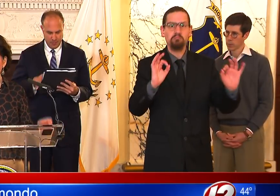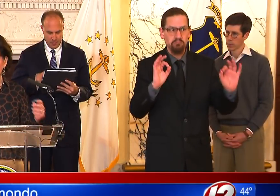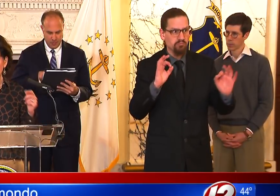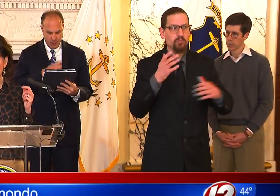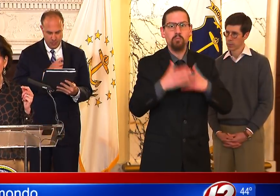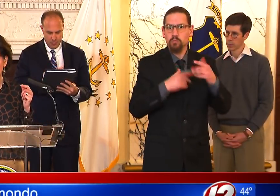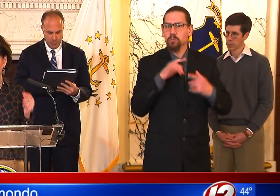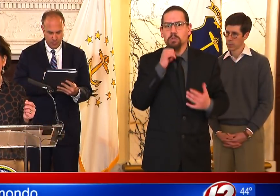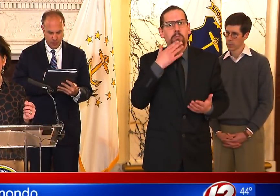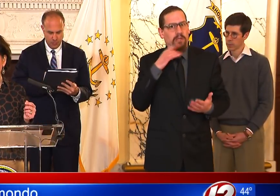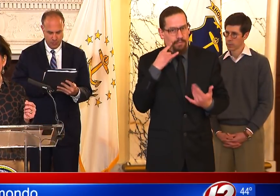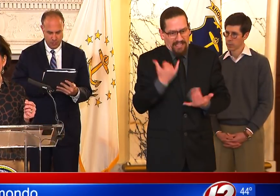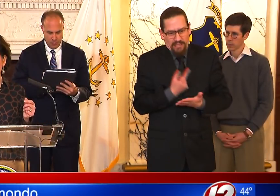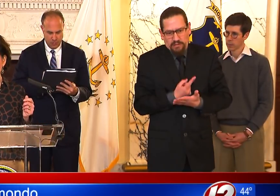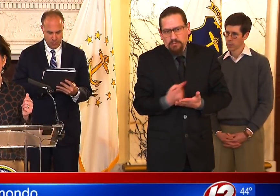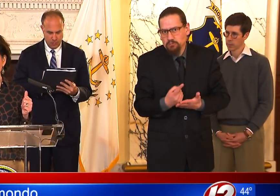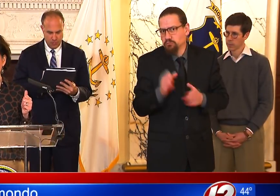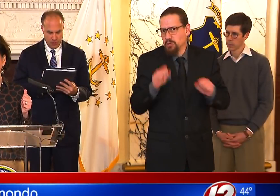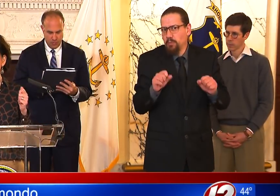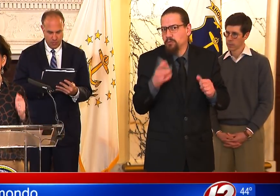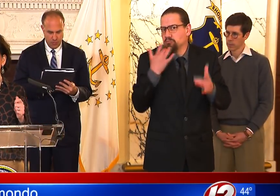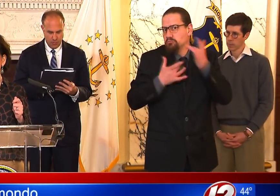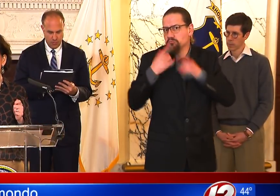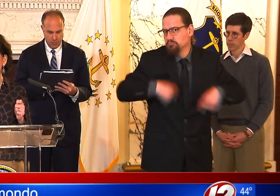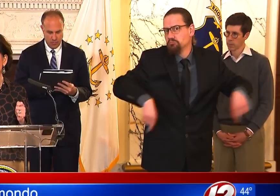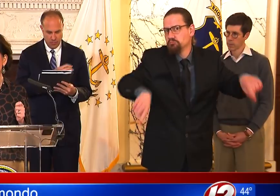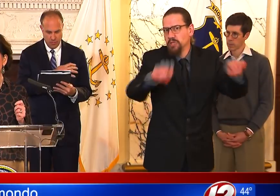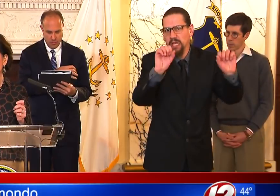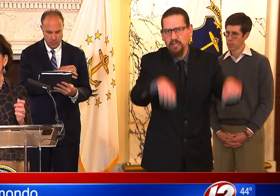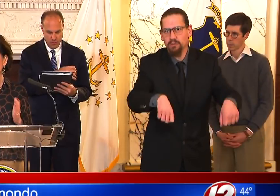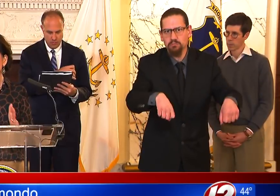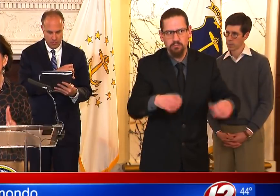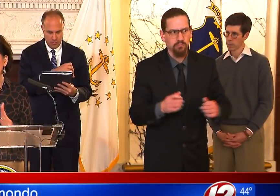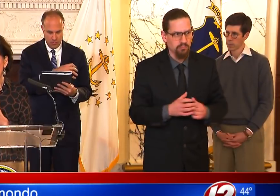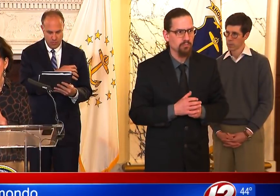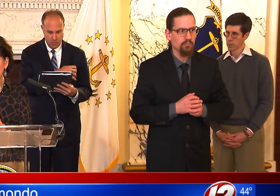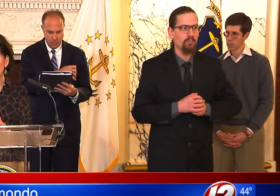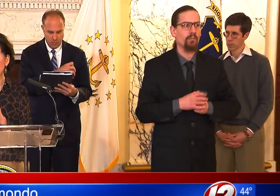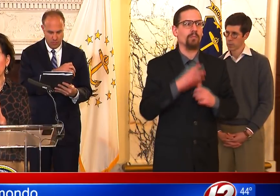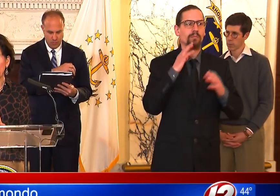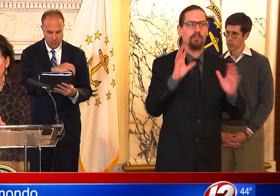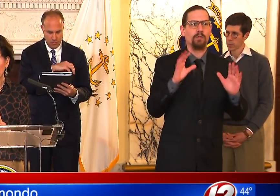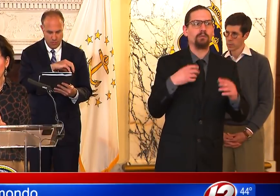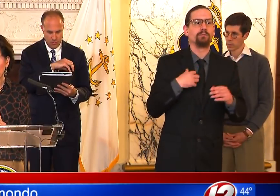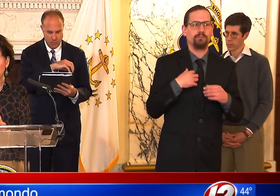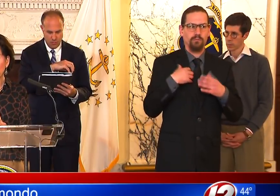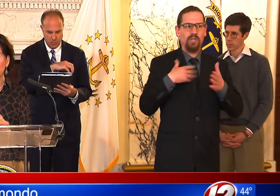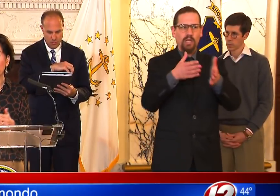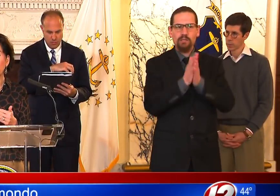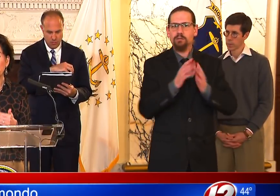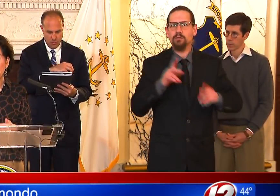YOU CAN FIND TO CARE, ELDERCARE, A LOT OF RHODE ISLANDERS HAVE SIGNED UP. I WILL SAY ON